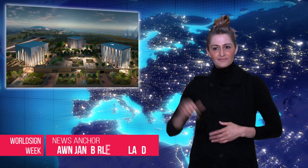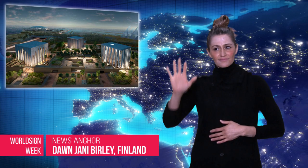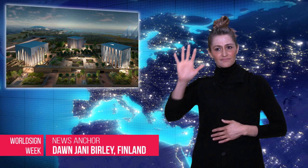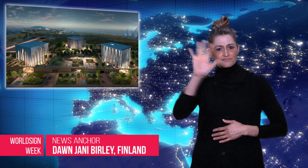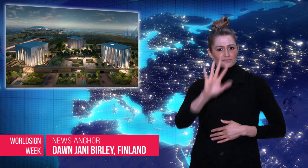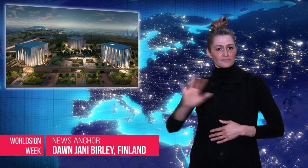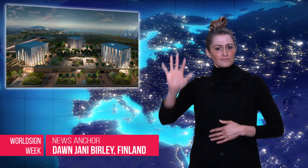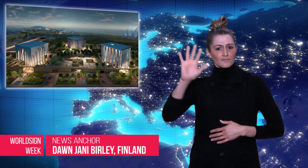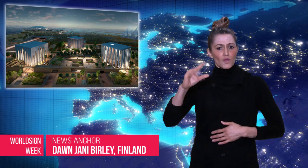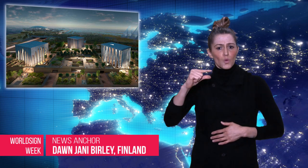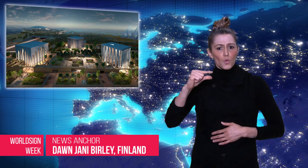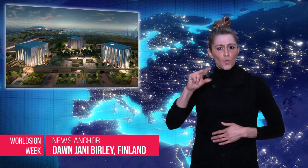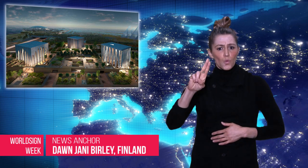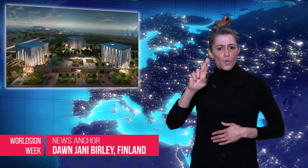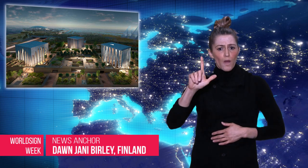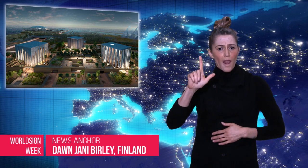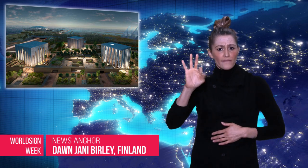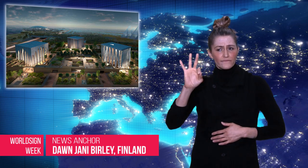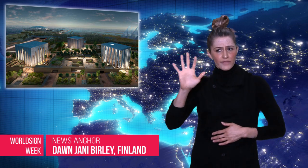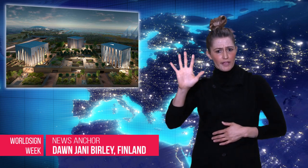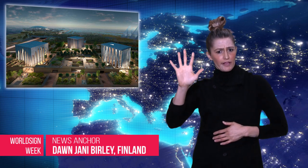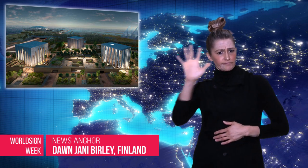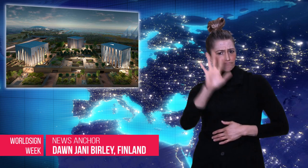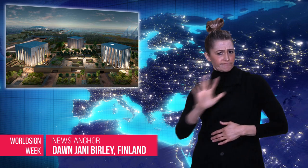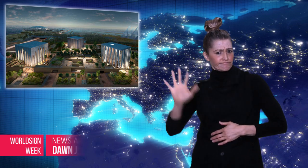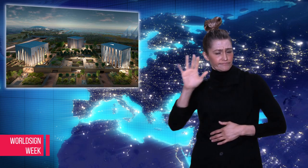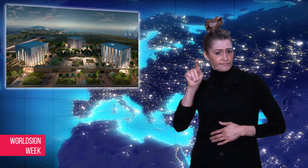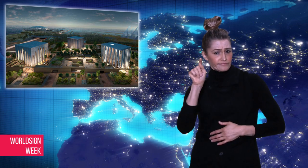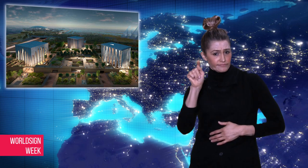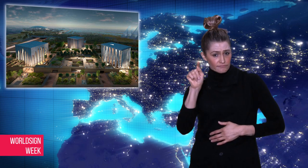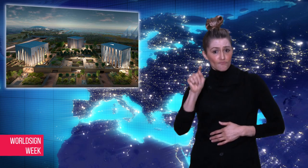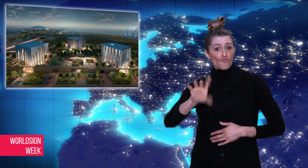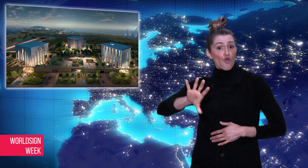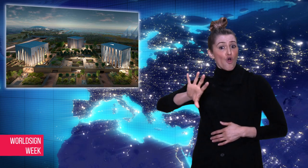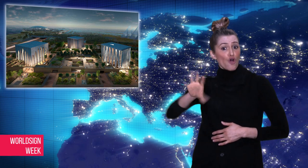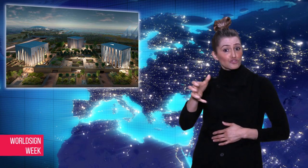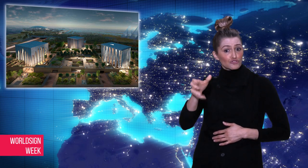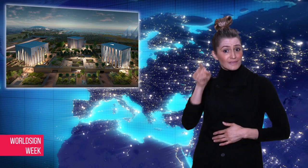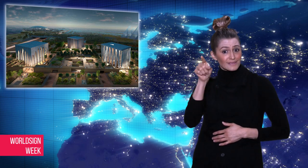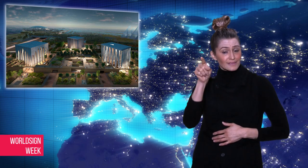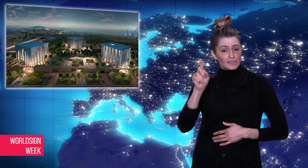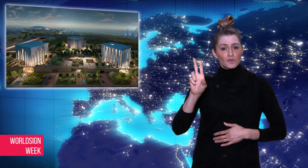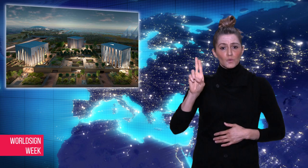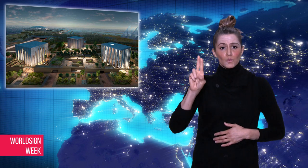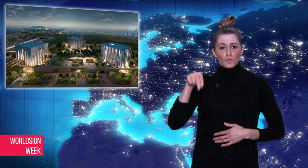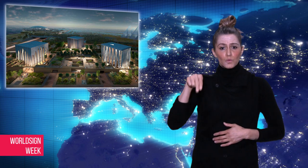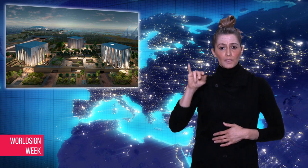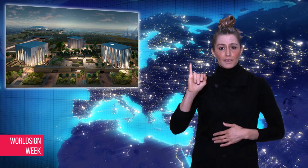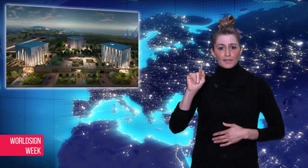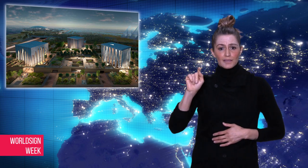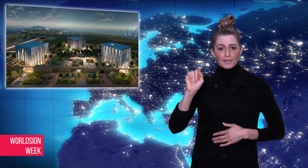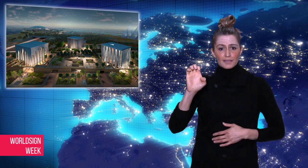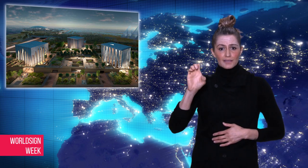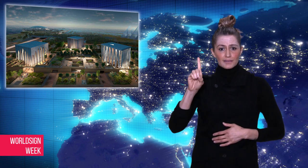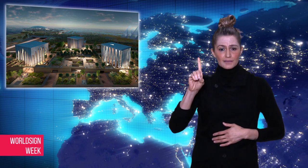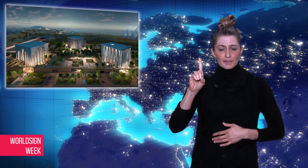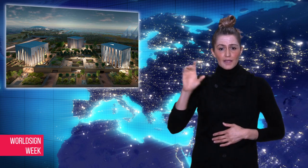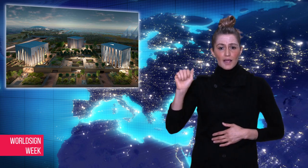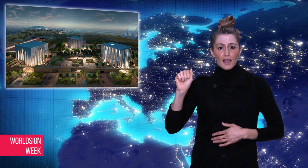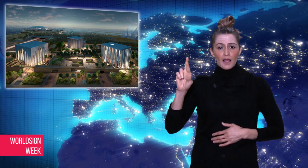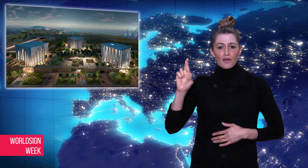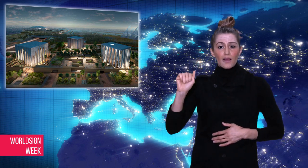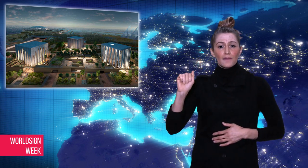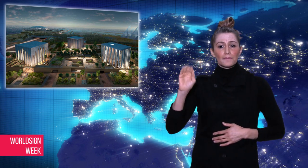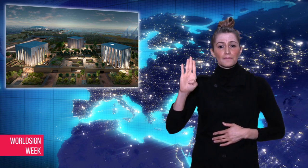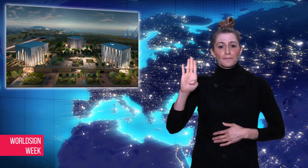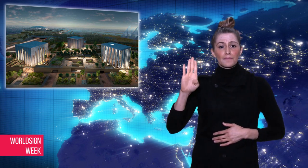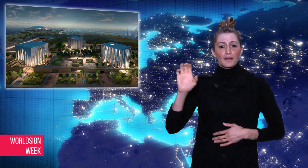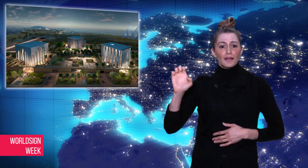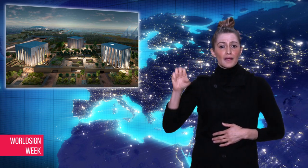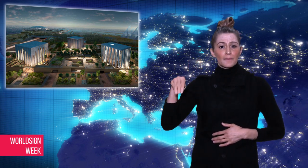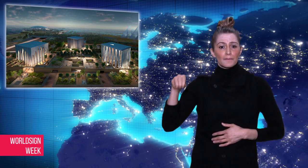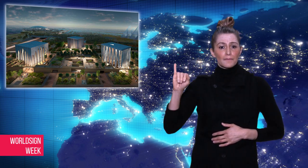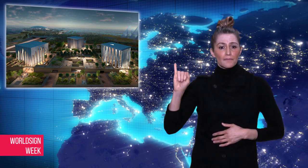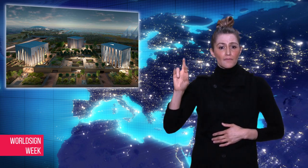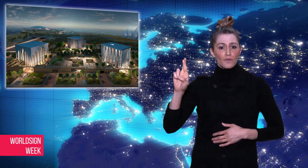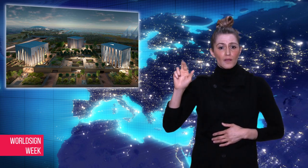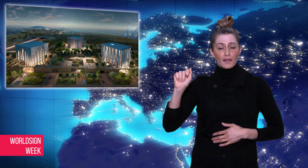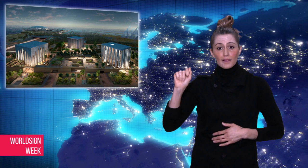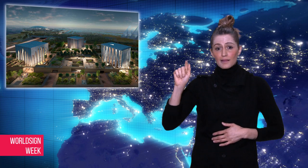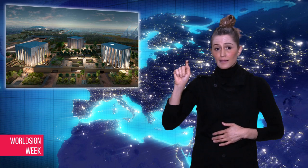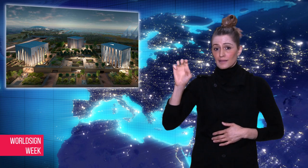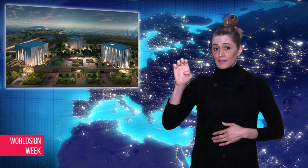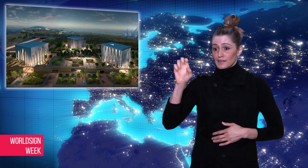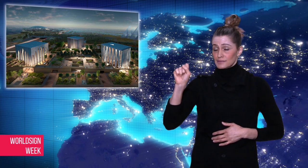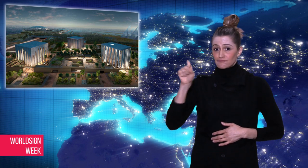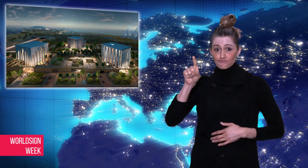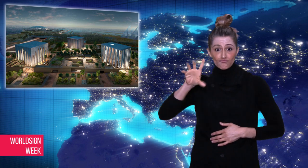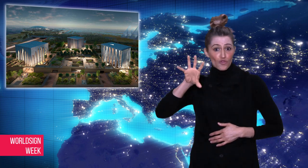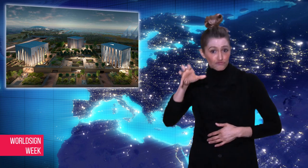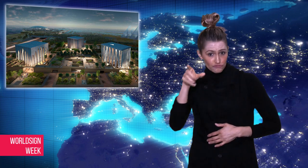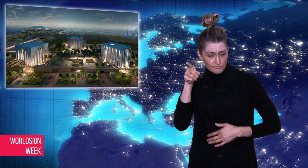In the United Arab Emirates, a Gulf country, a